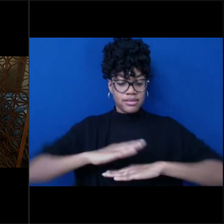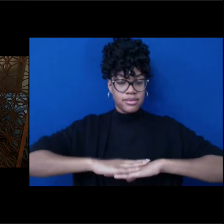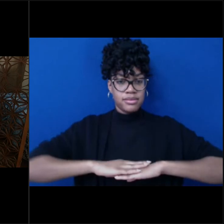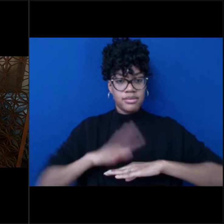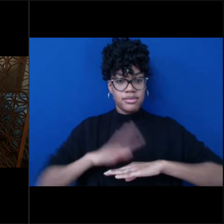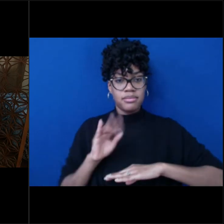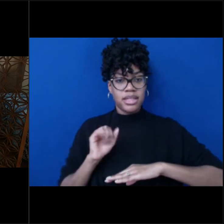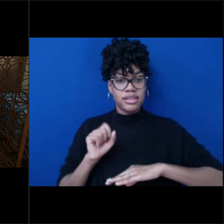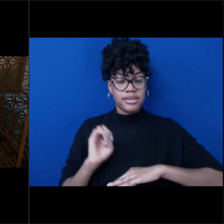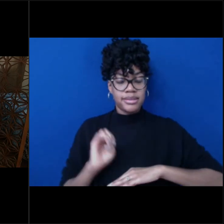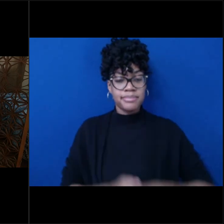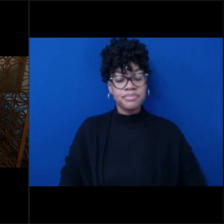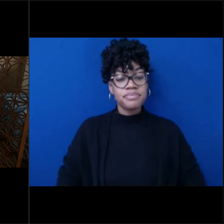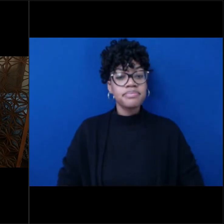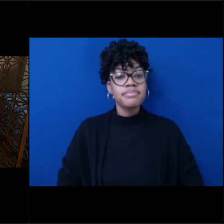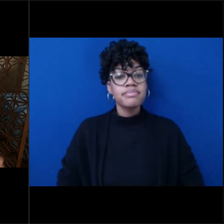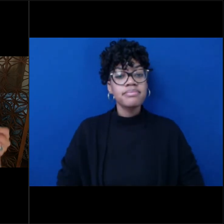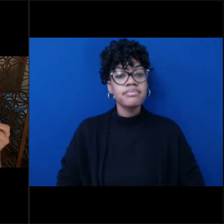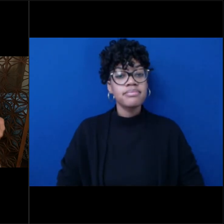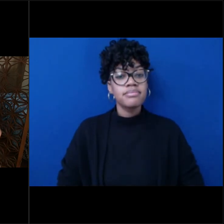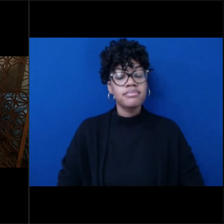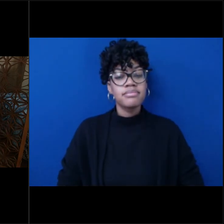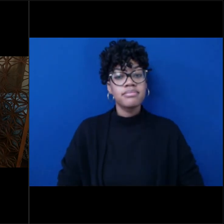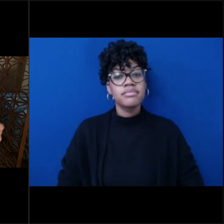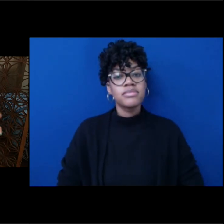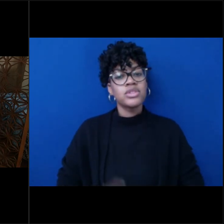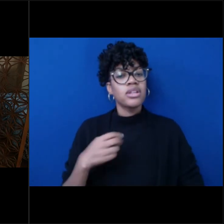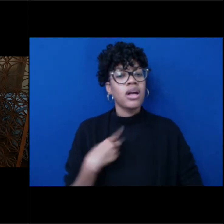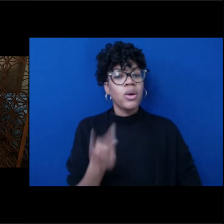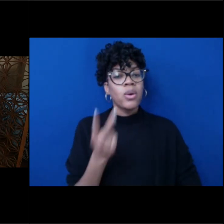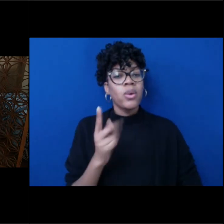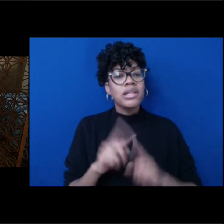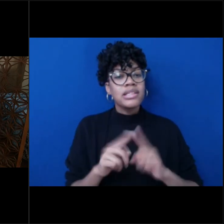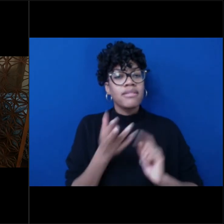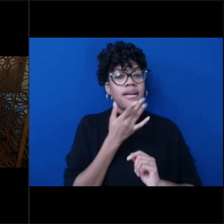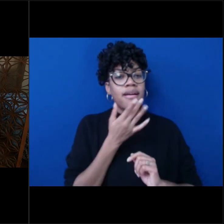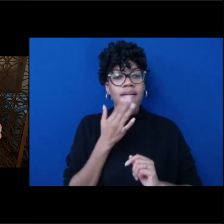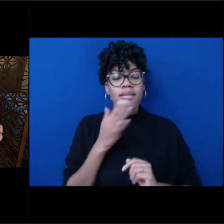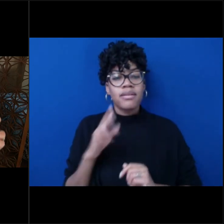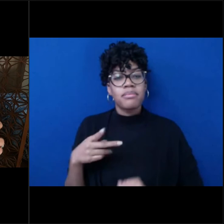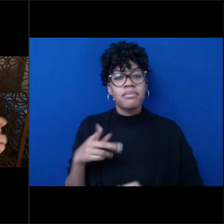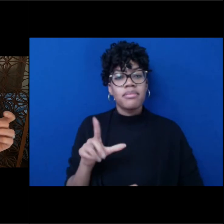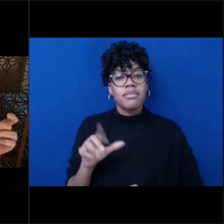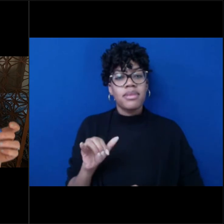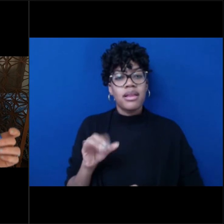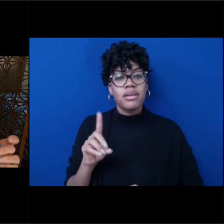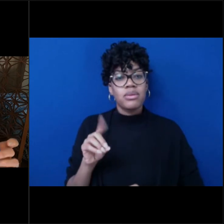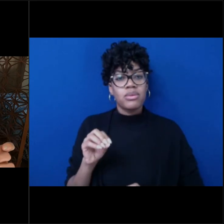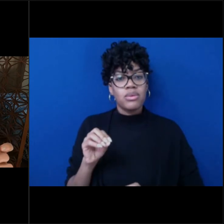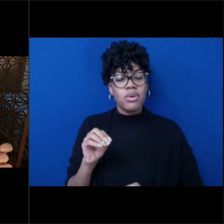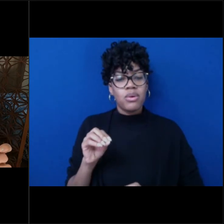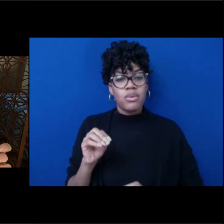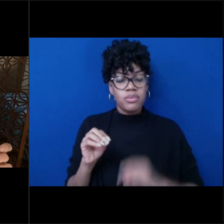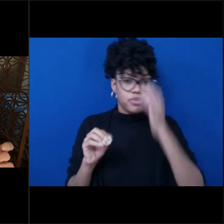We also should have two different colors of Play-Doh. Whatever colors you want, that's all good.